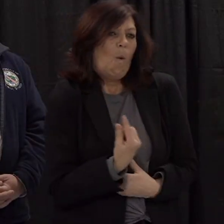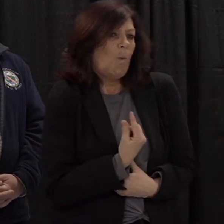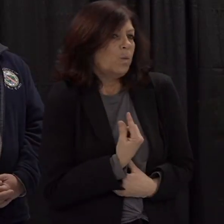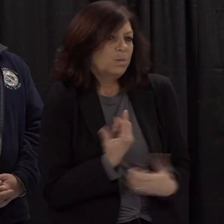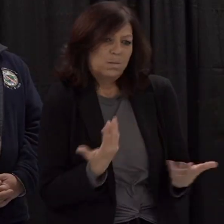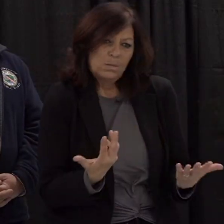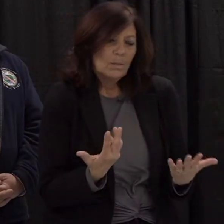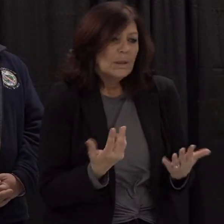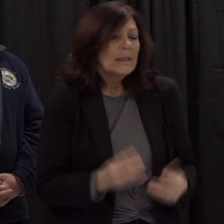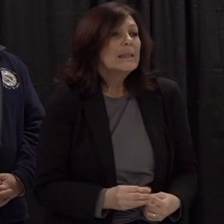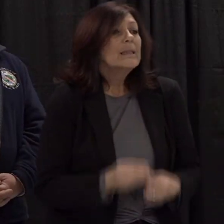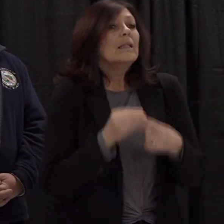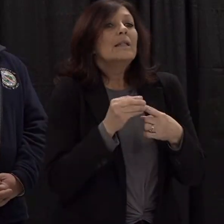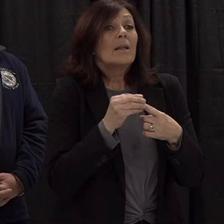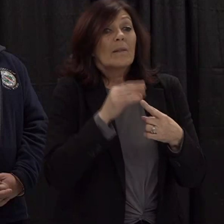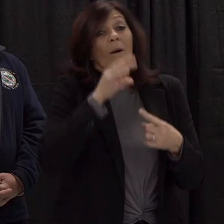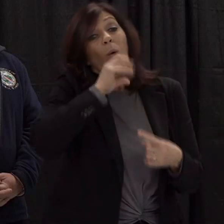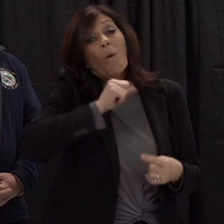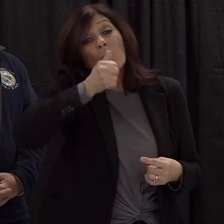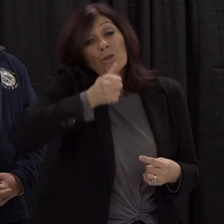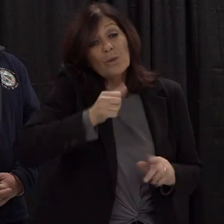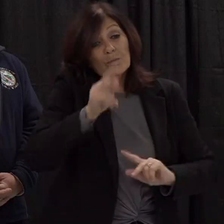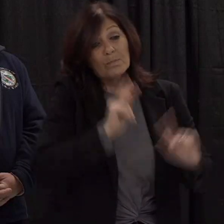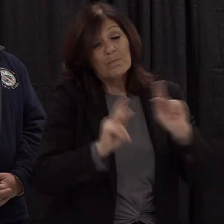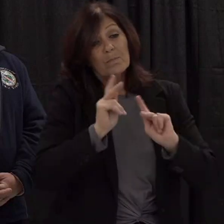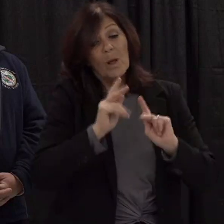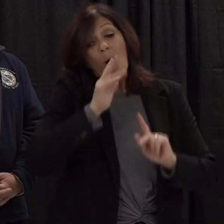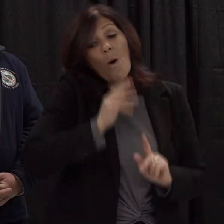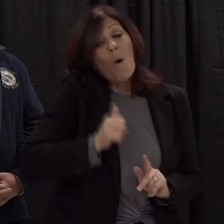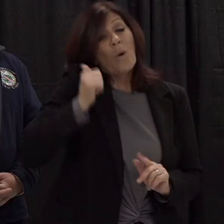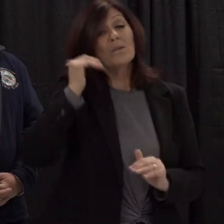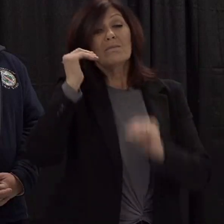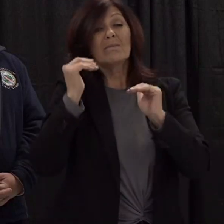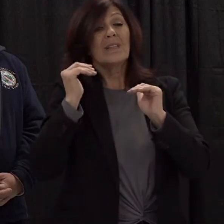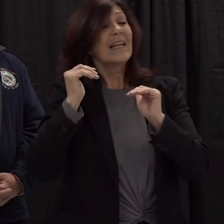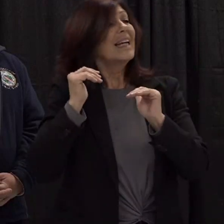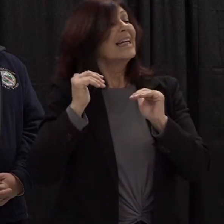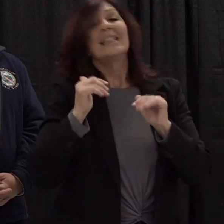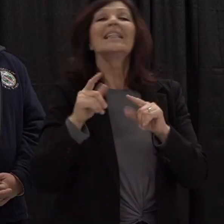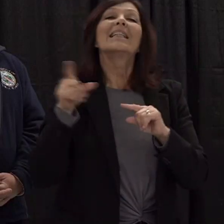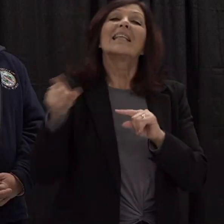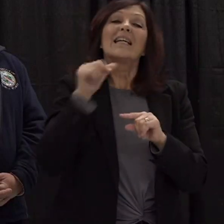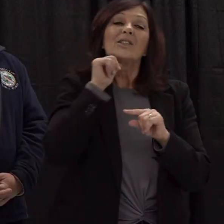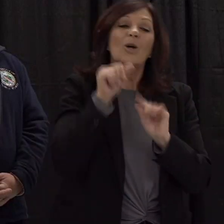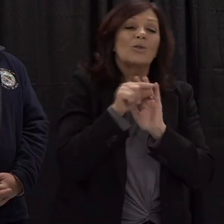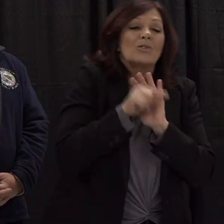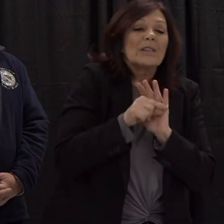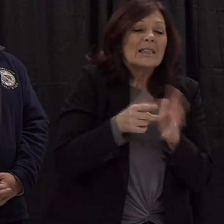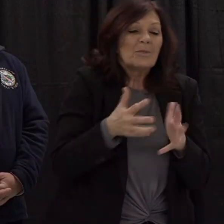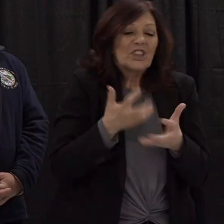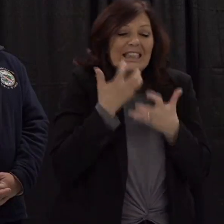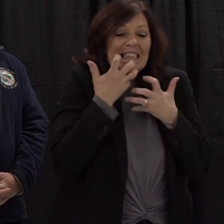especially our older adults. Older adults have a lower metabolism, so they don't generate as much heat